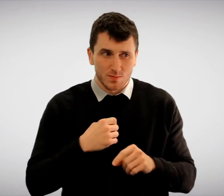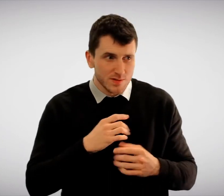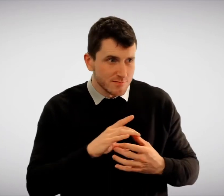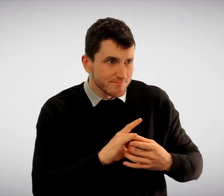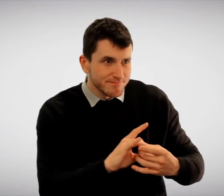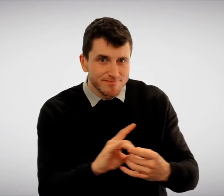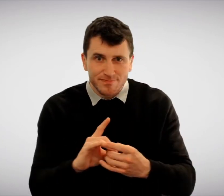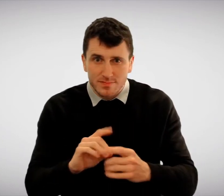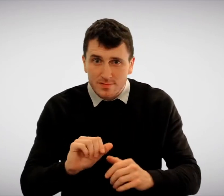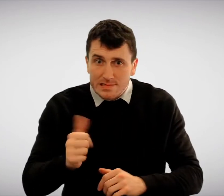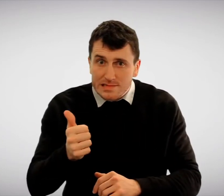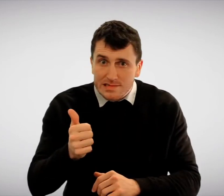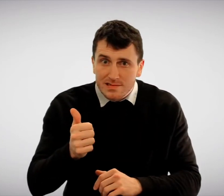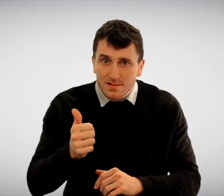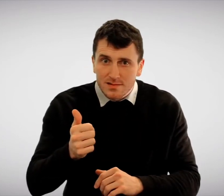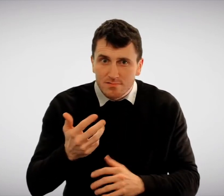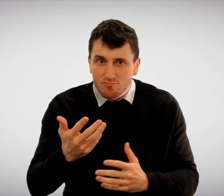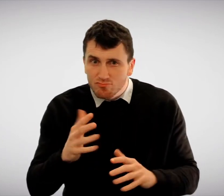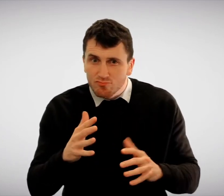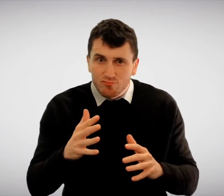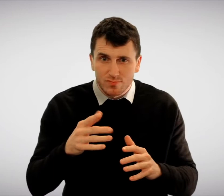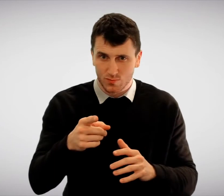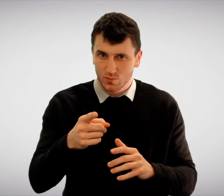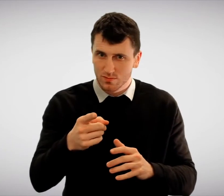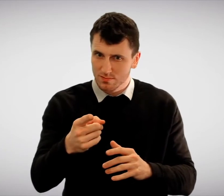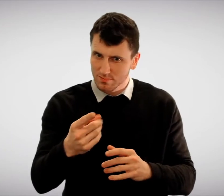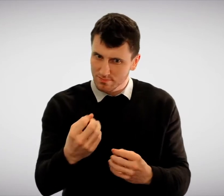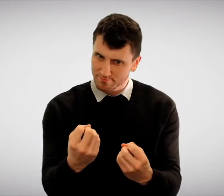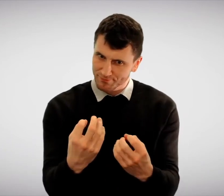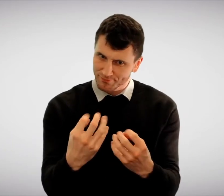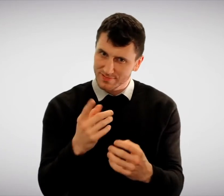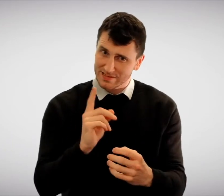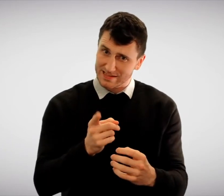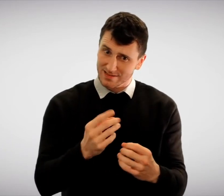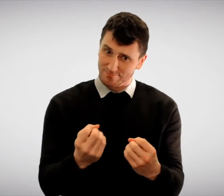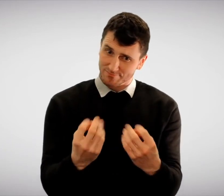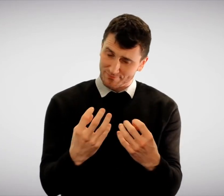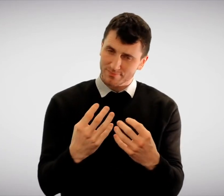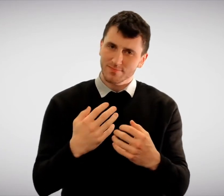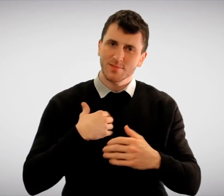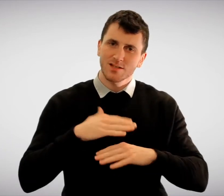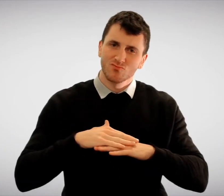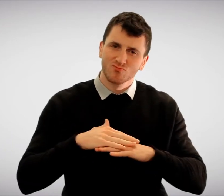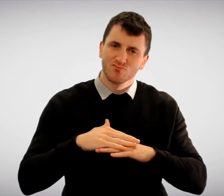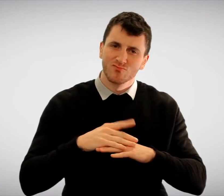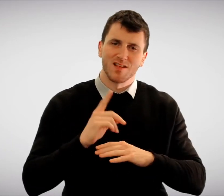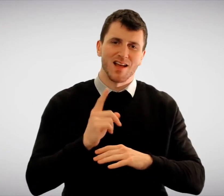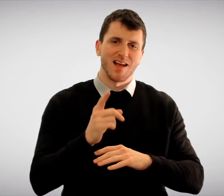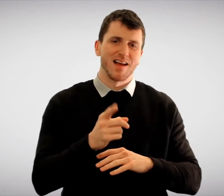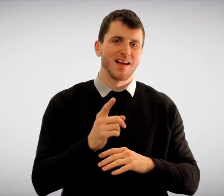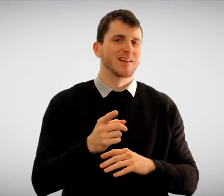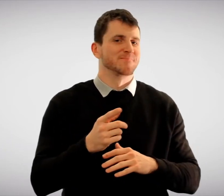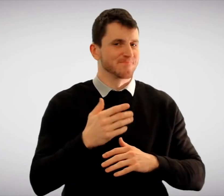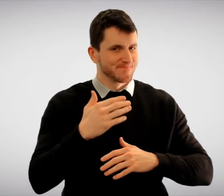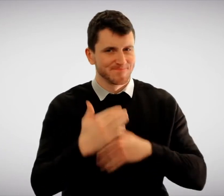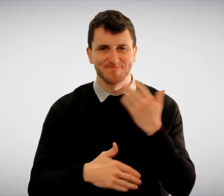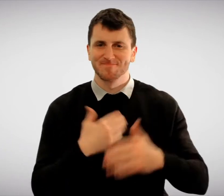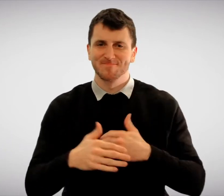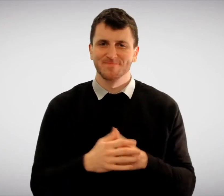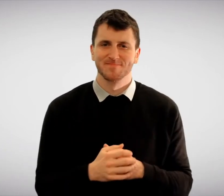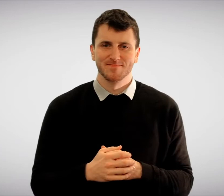You can tell me whether or not I’m doing a good job of engaging with young people.